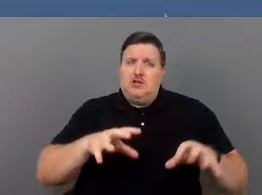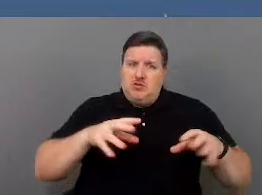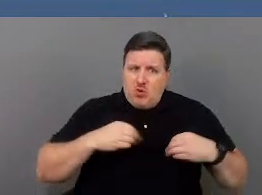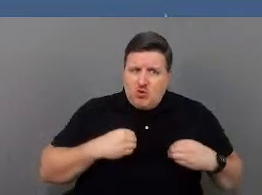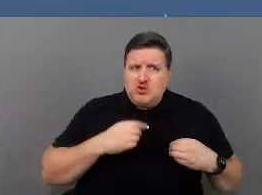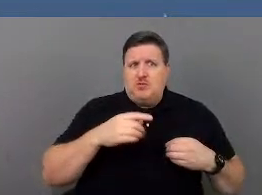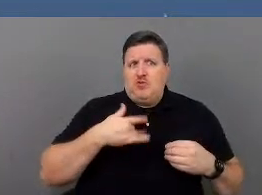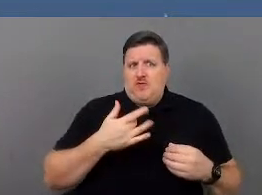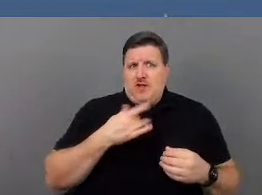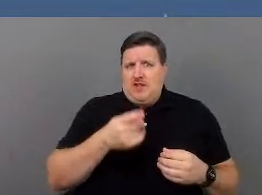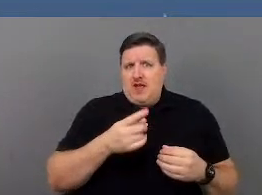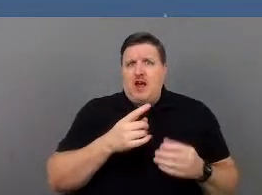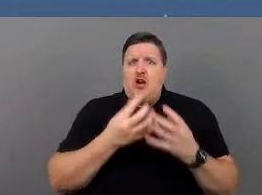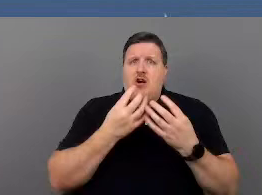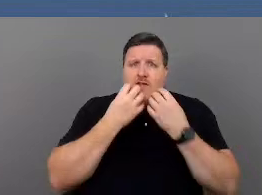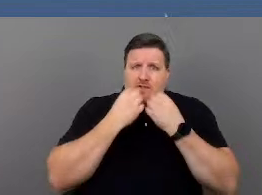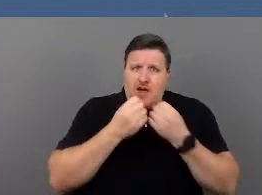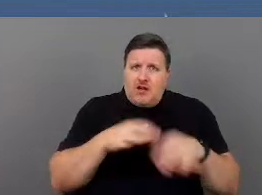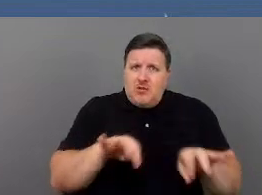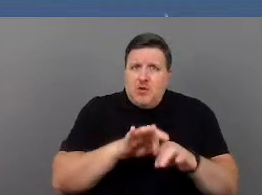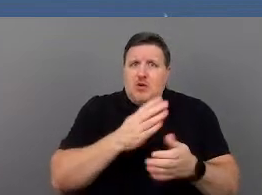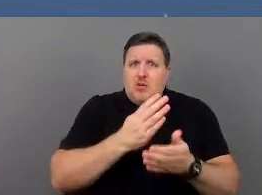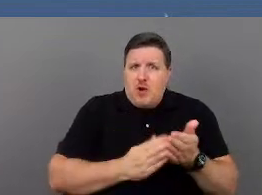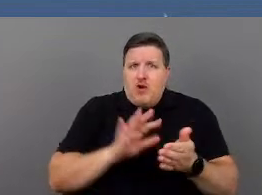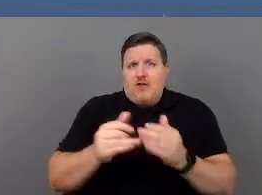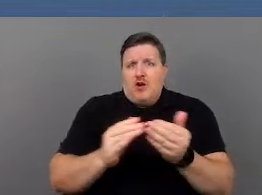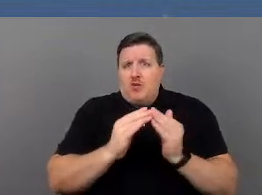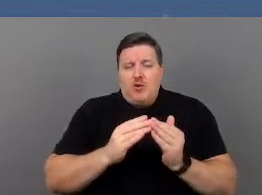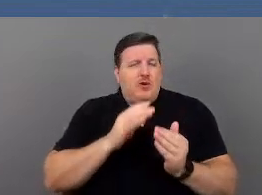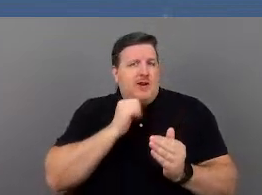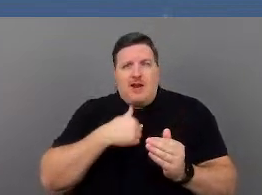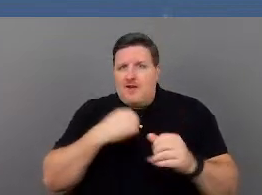TO HAVE PEOPLE IN POVERTY, FIGHTING AND TEARING EACH OTHER DOWN.